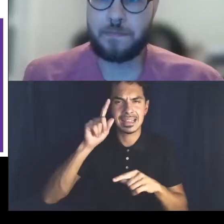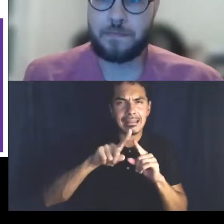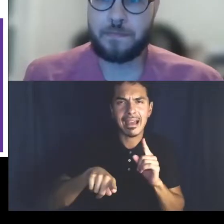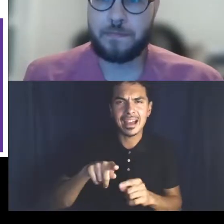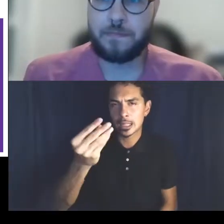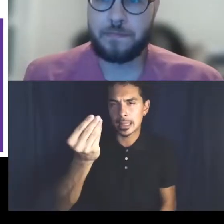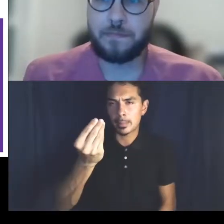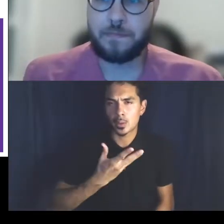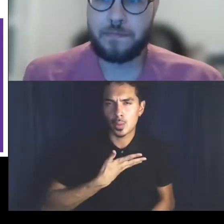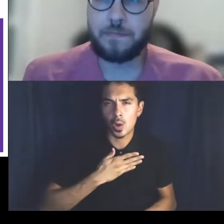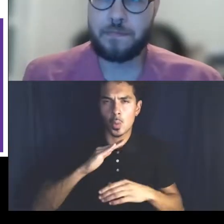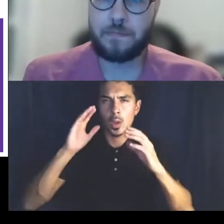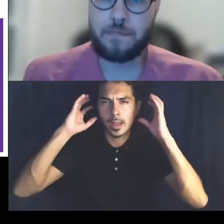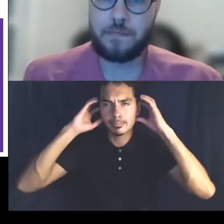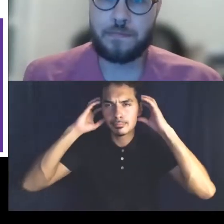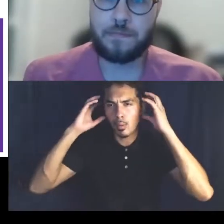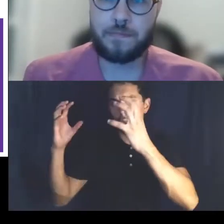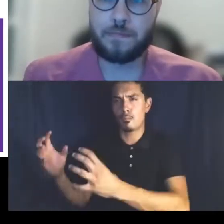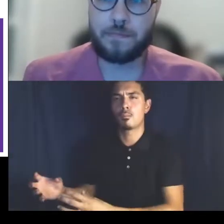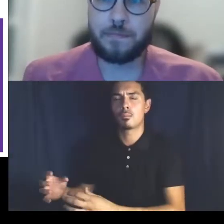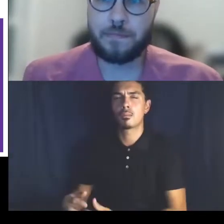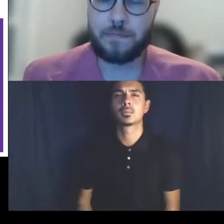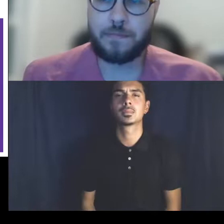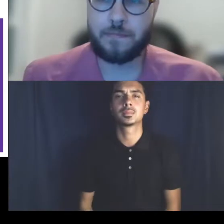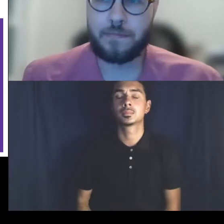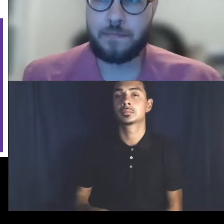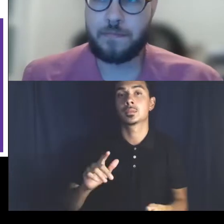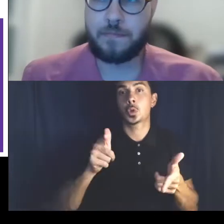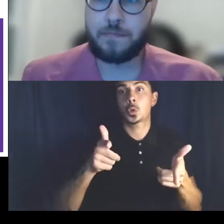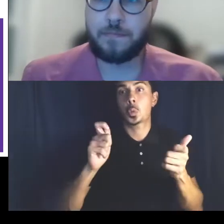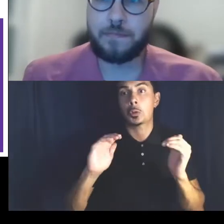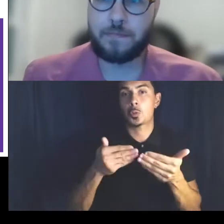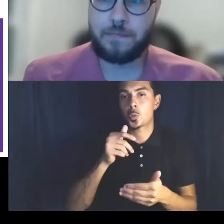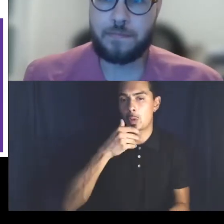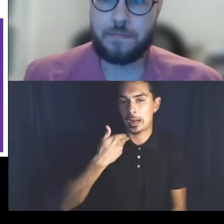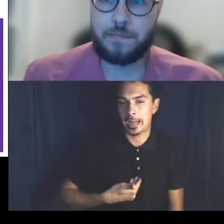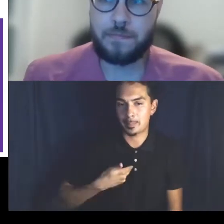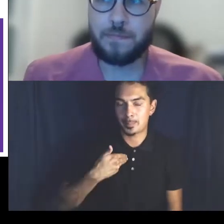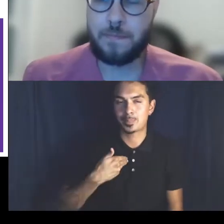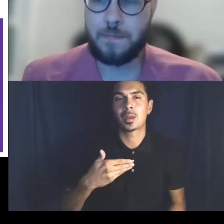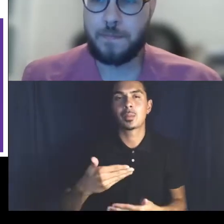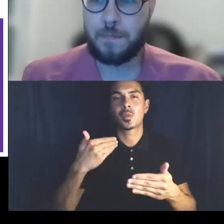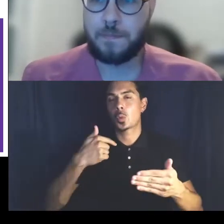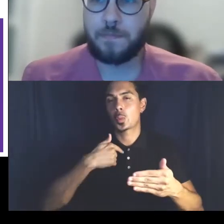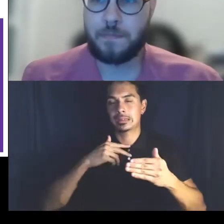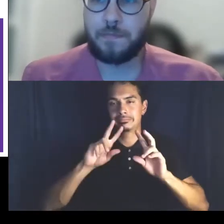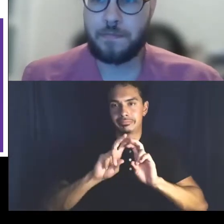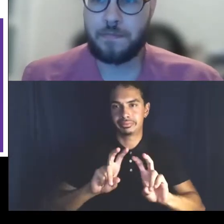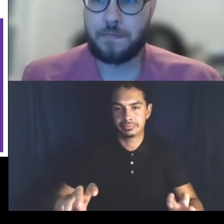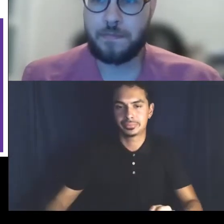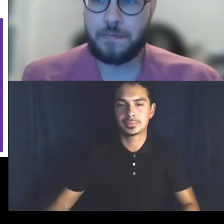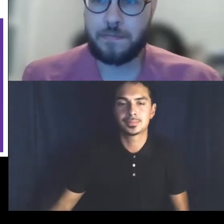Just a quick, real quick who I am before we dig into the dirt, my name is J.